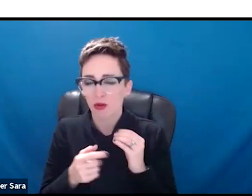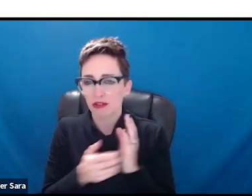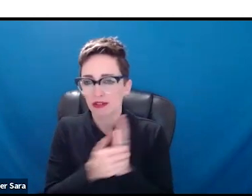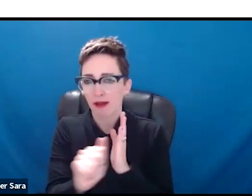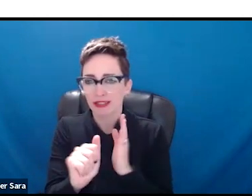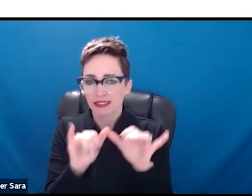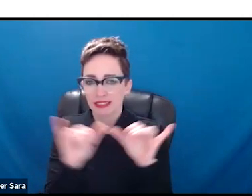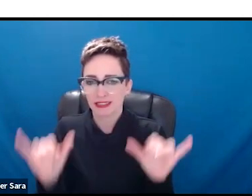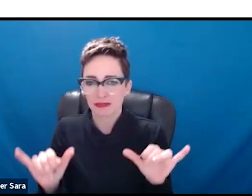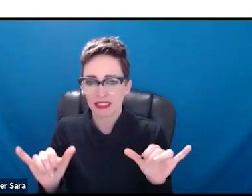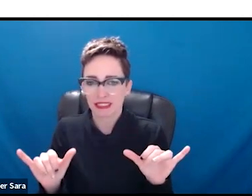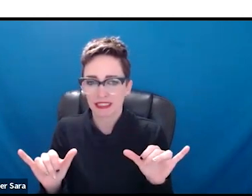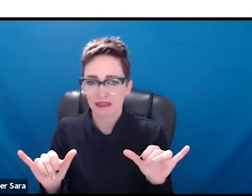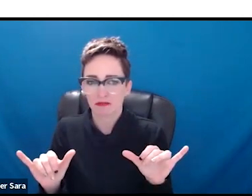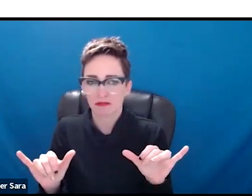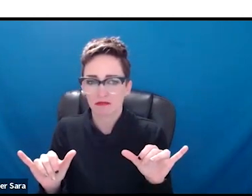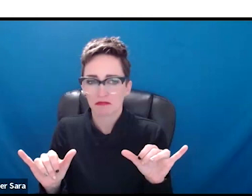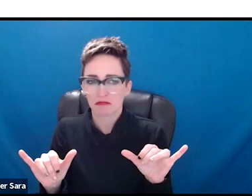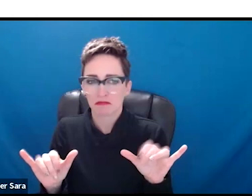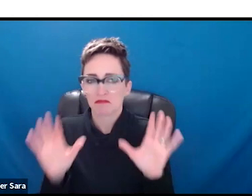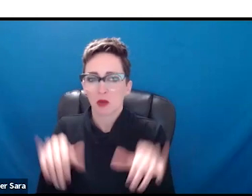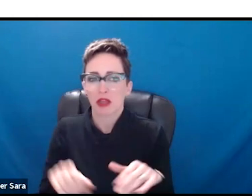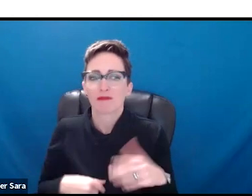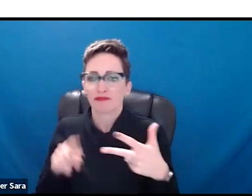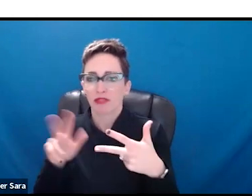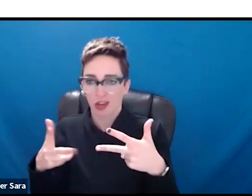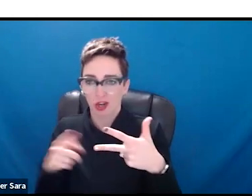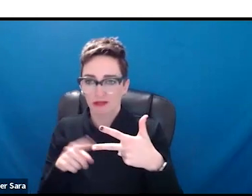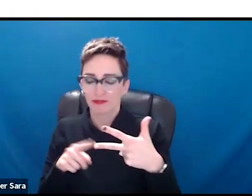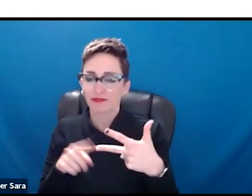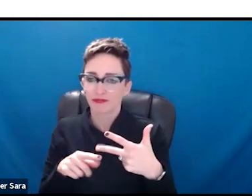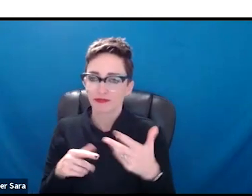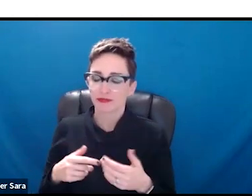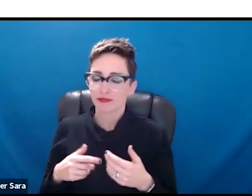And then the third bucket would be novice systems. And is nothing wrong being in this space?